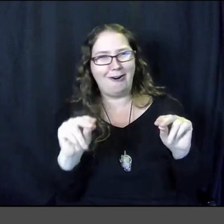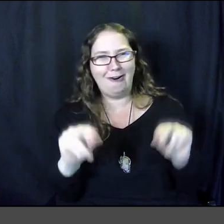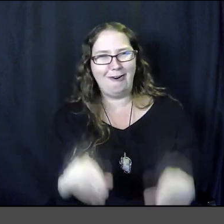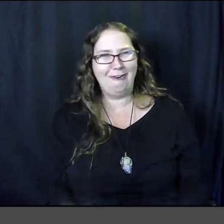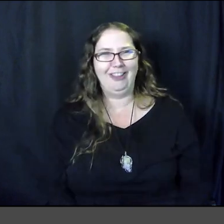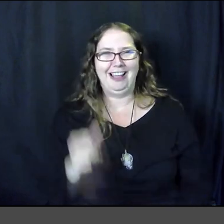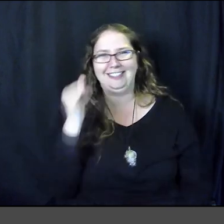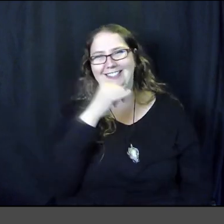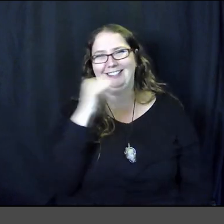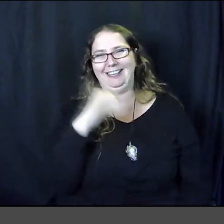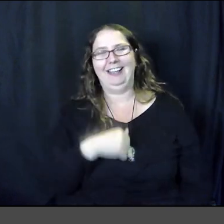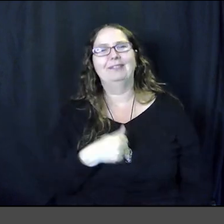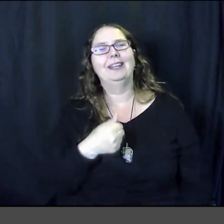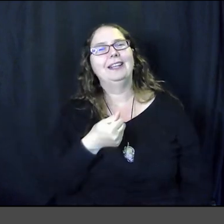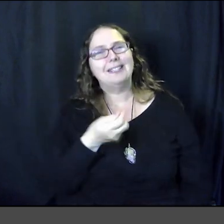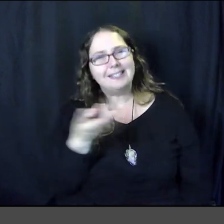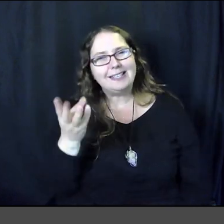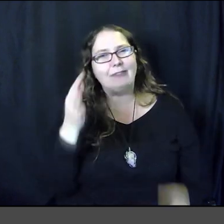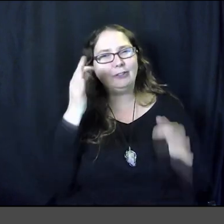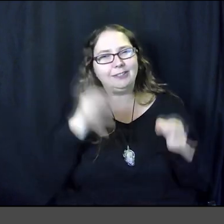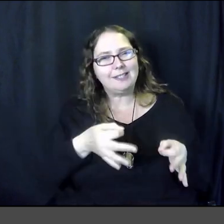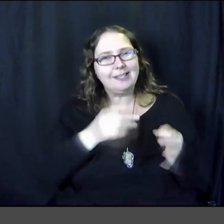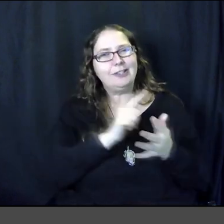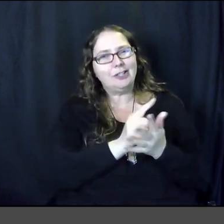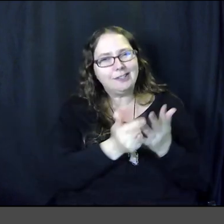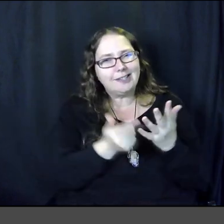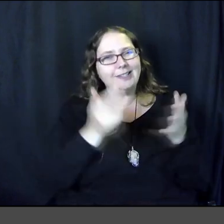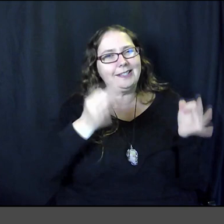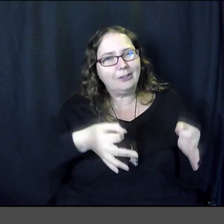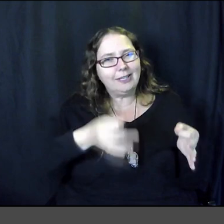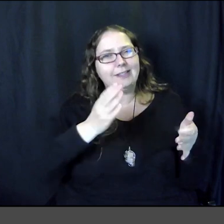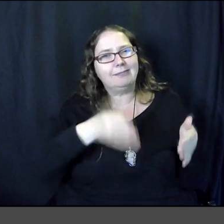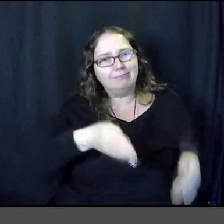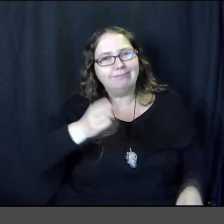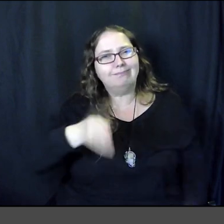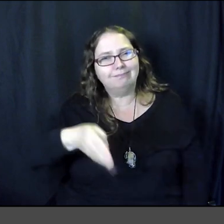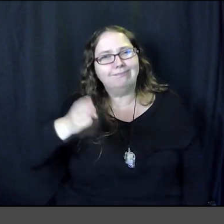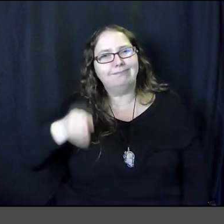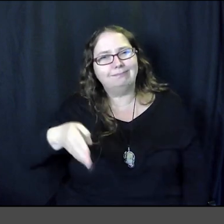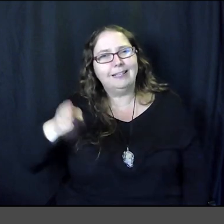THAT WERE MADE AND DECISIONS NOT MADE BY A SERIES OF FOLK UNDERSTANDING WHAT